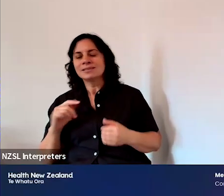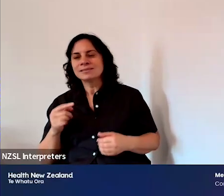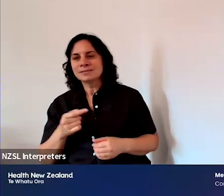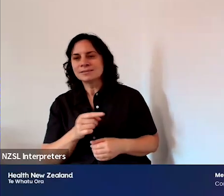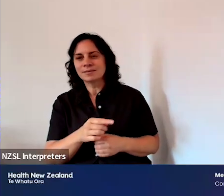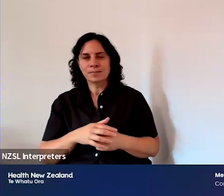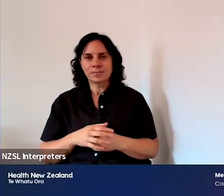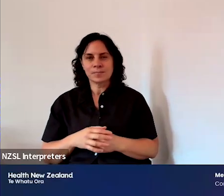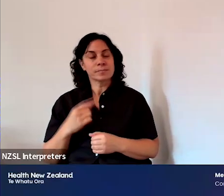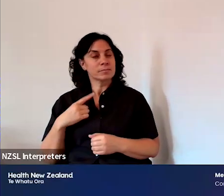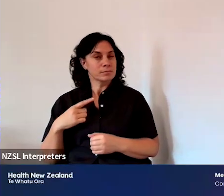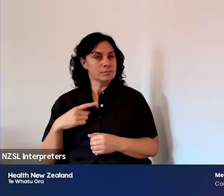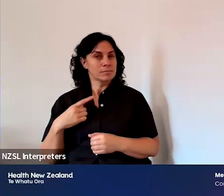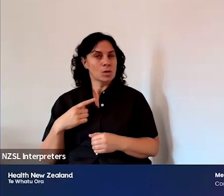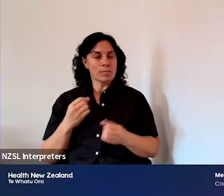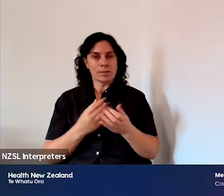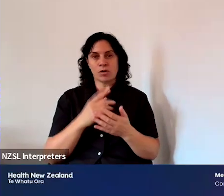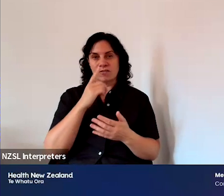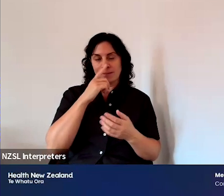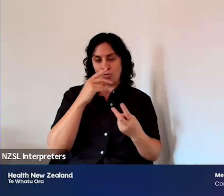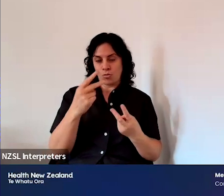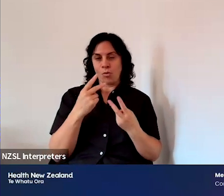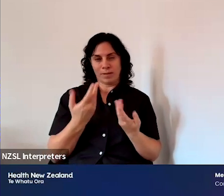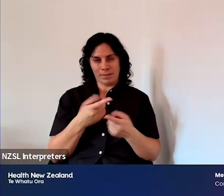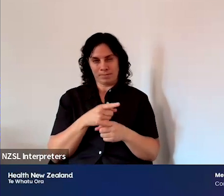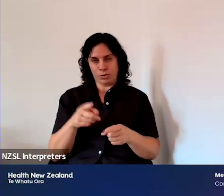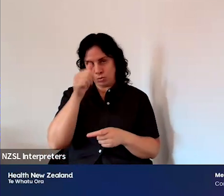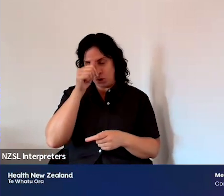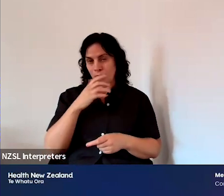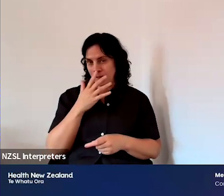sorry, on the webinar may know, 15 is the age when,